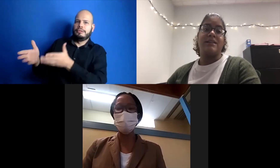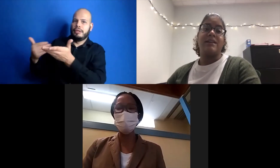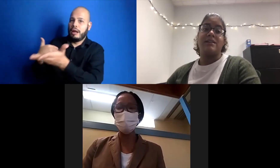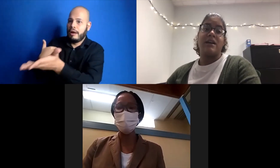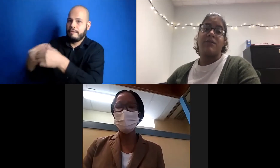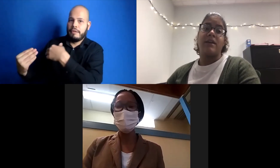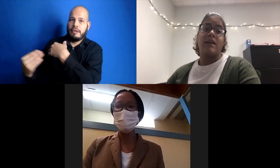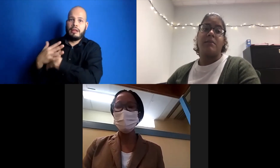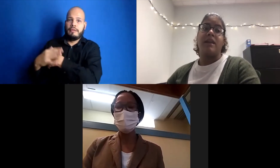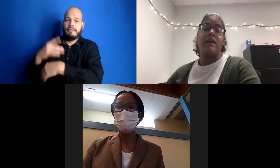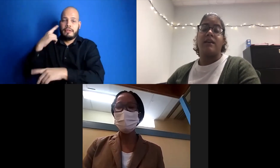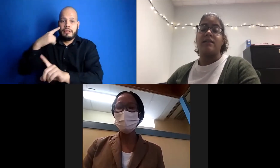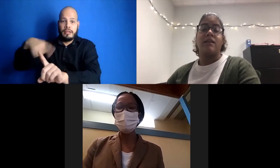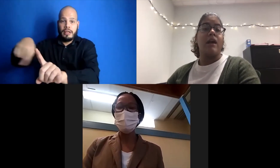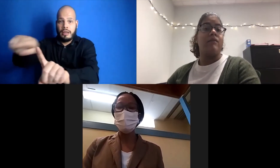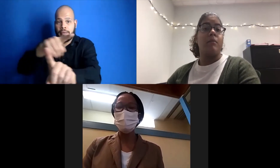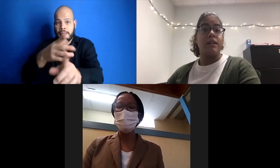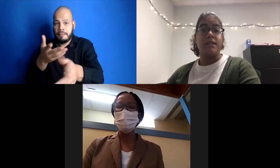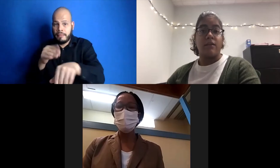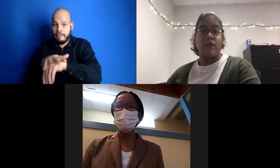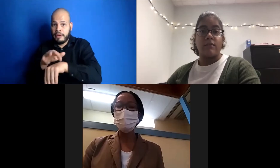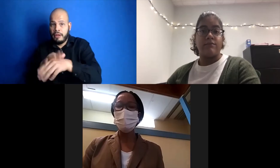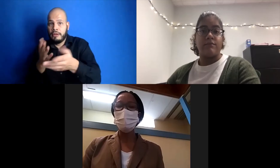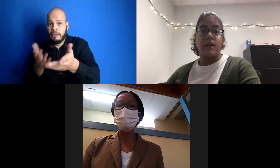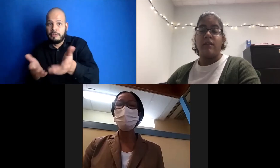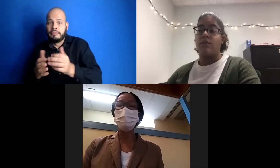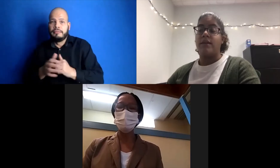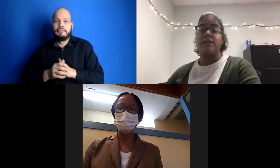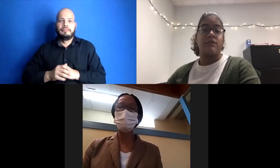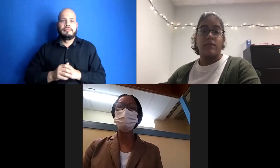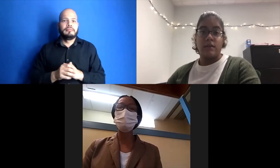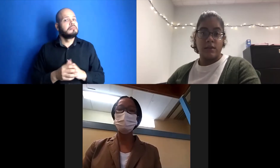it's definitely I mean like I said everybody's different and they're raised differently too